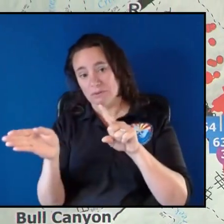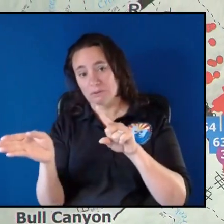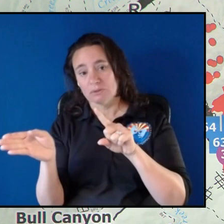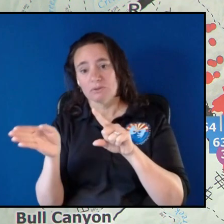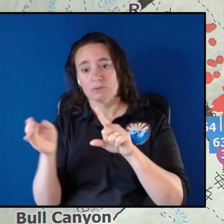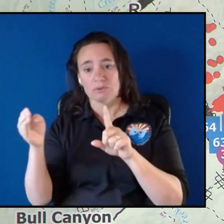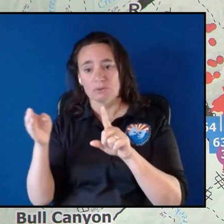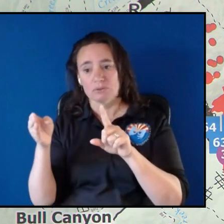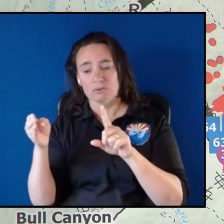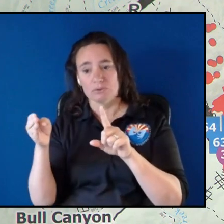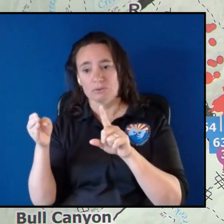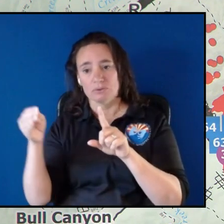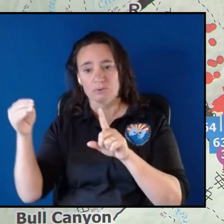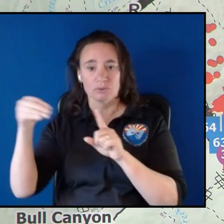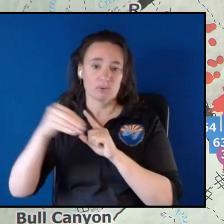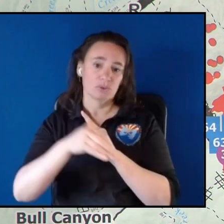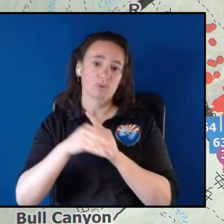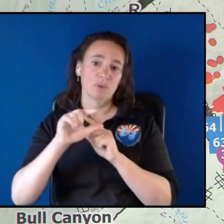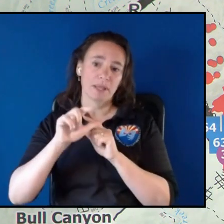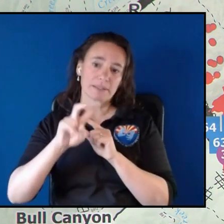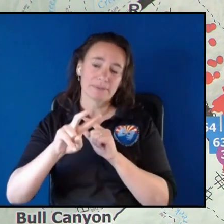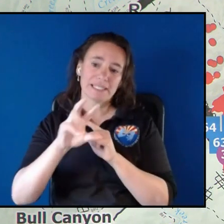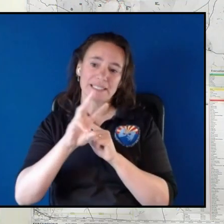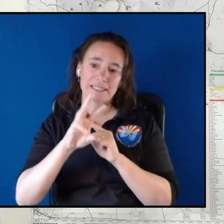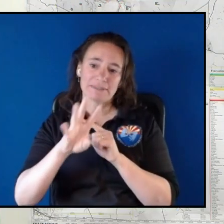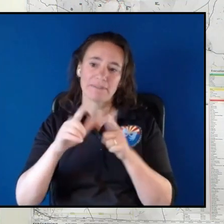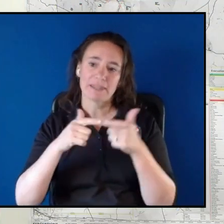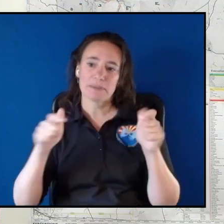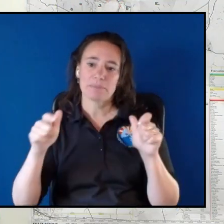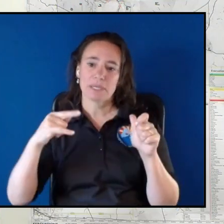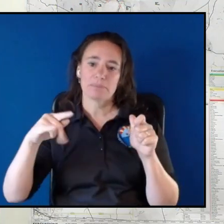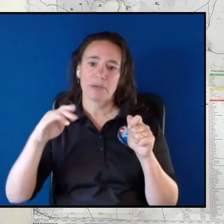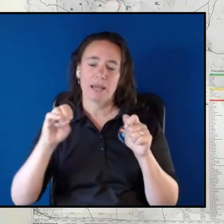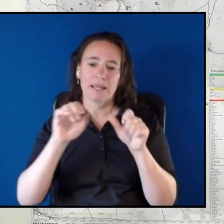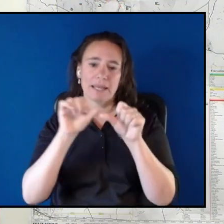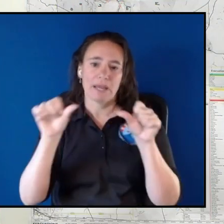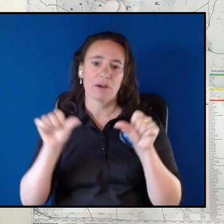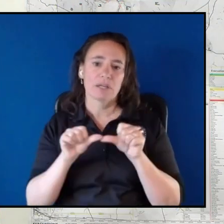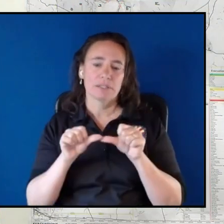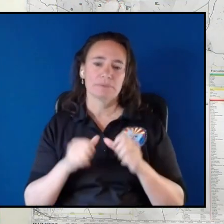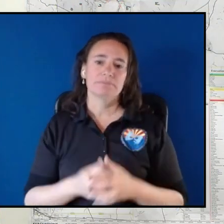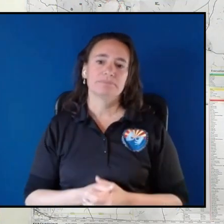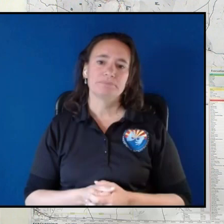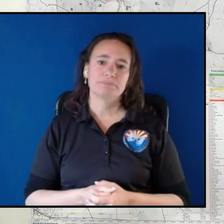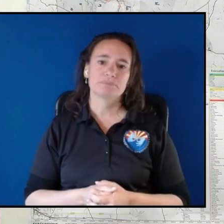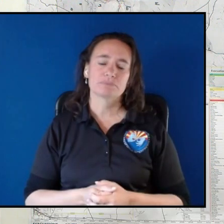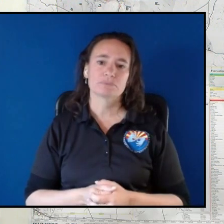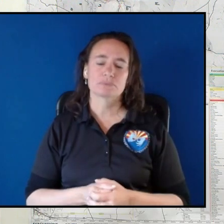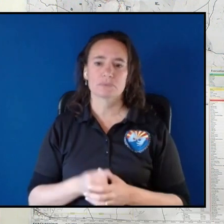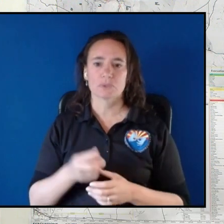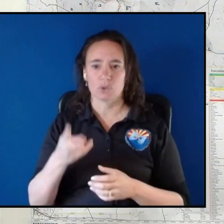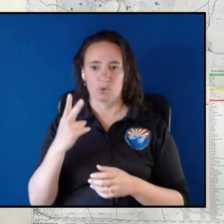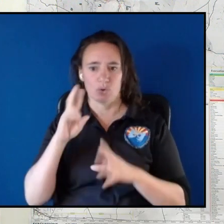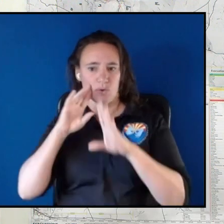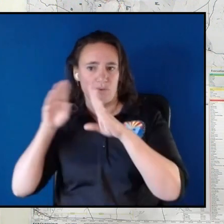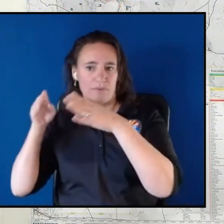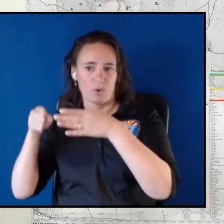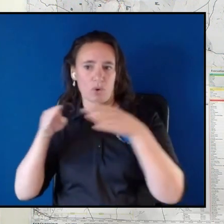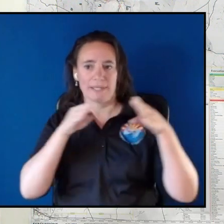out of the Big Pine area. So, those are two focal points that we got going on there. And with the repair group, what they will